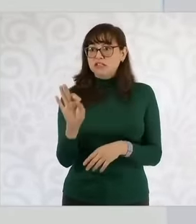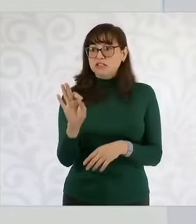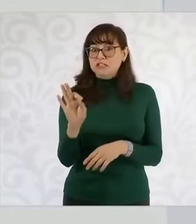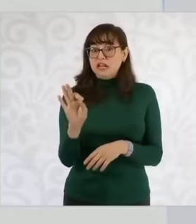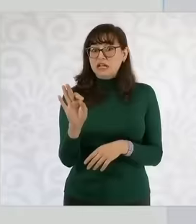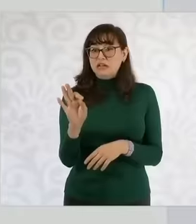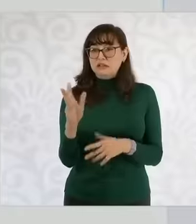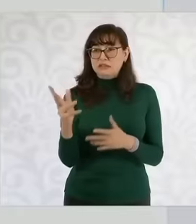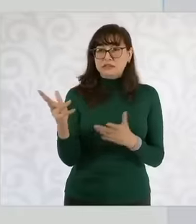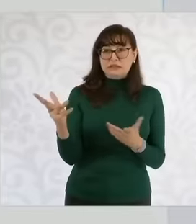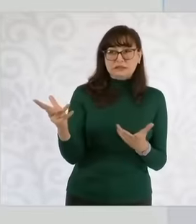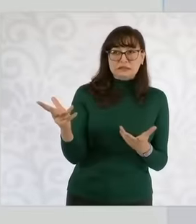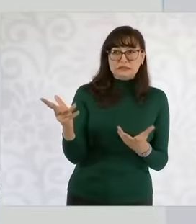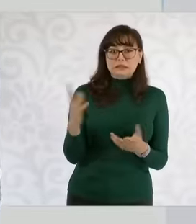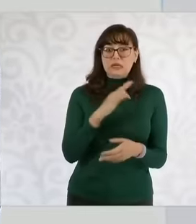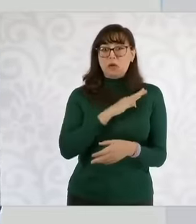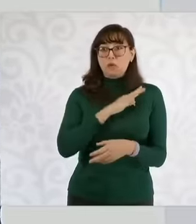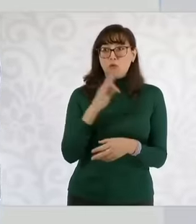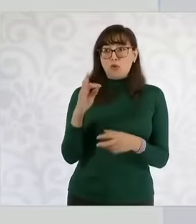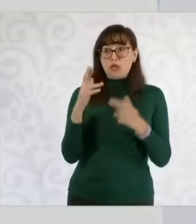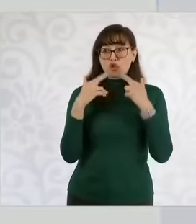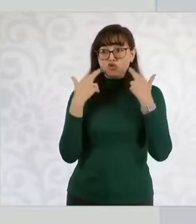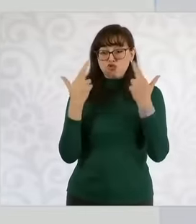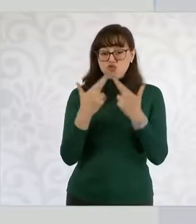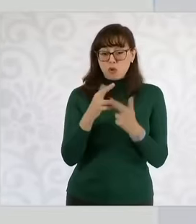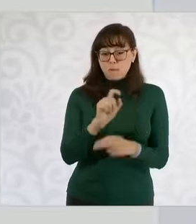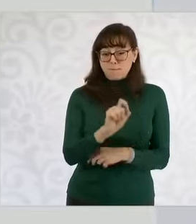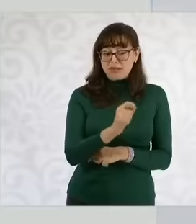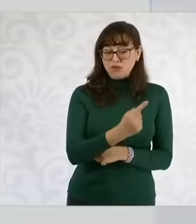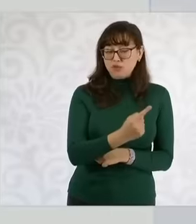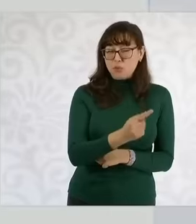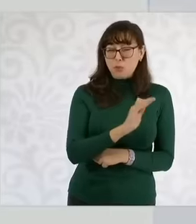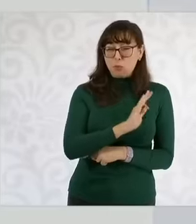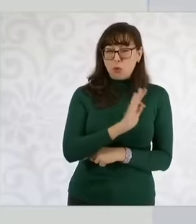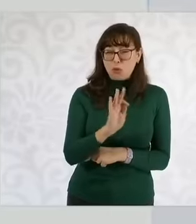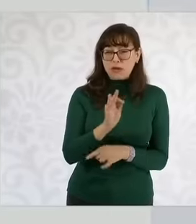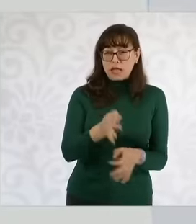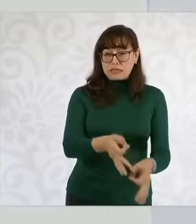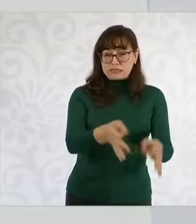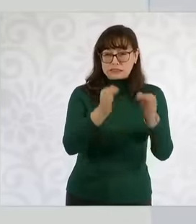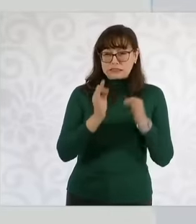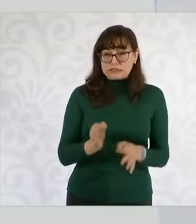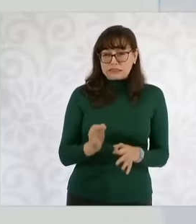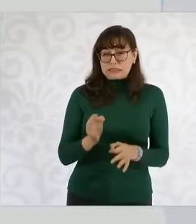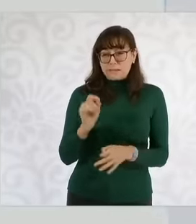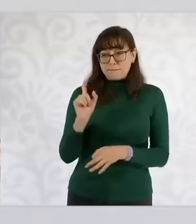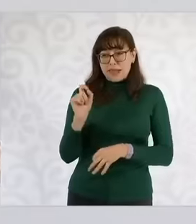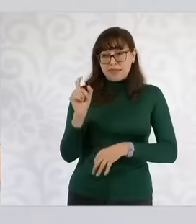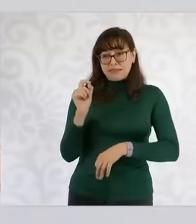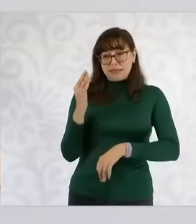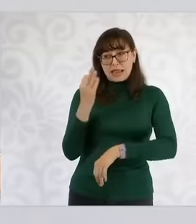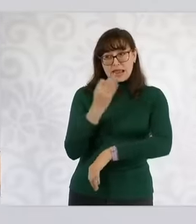the afternoon that We had agreed on it about three months ago. So now I'm not sure